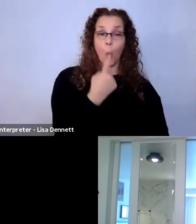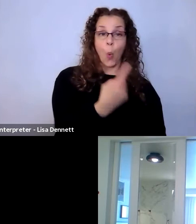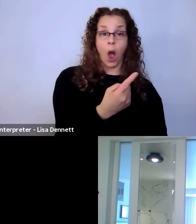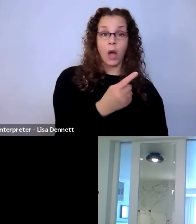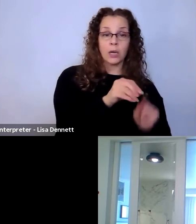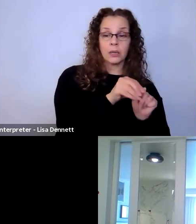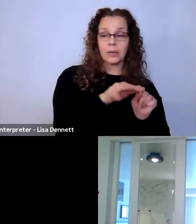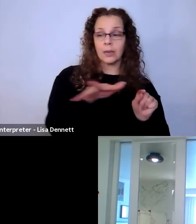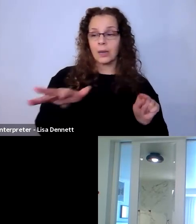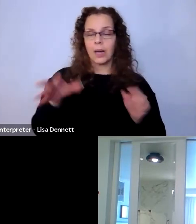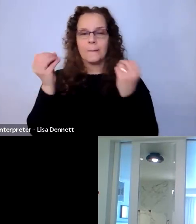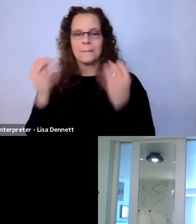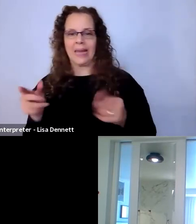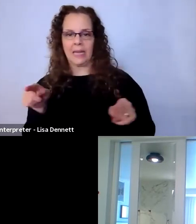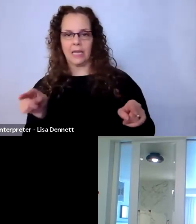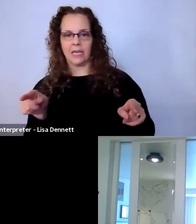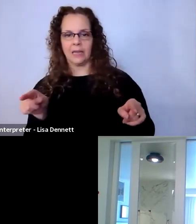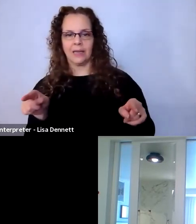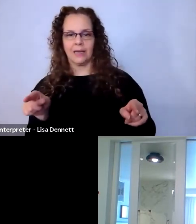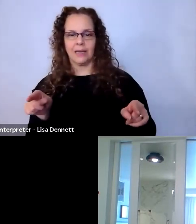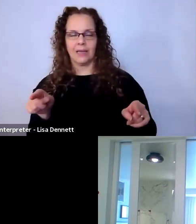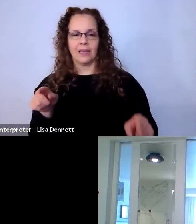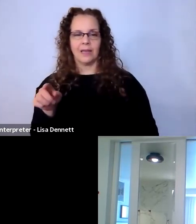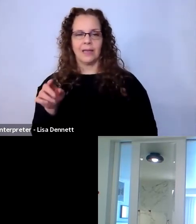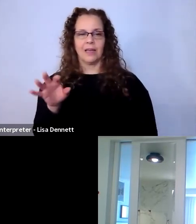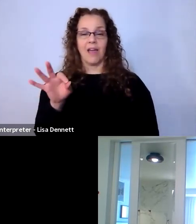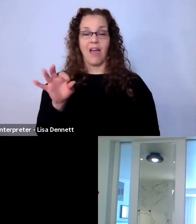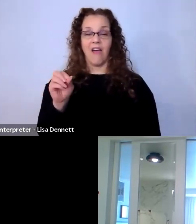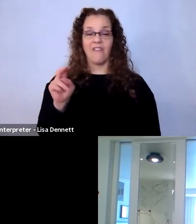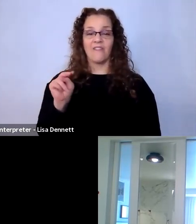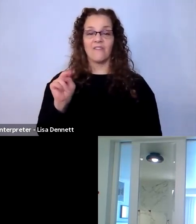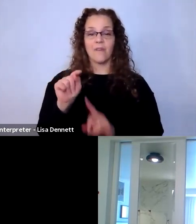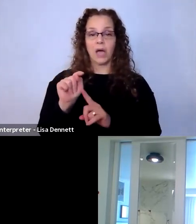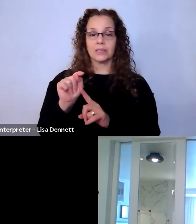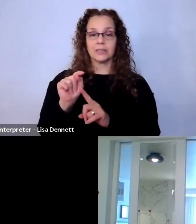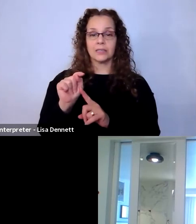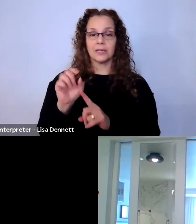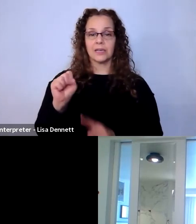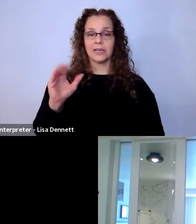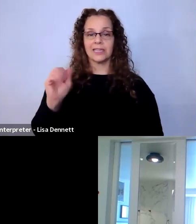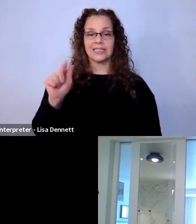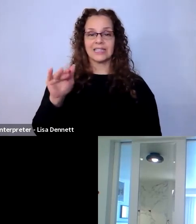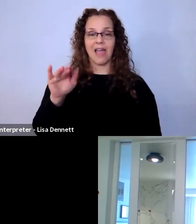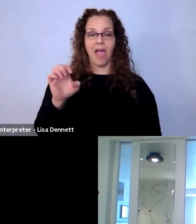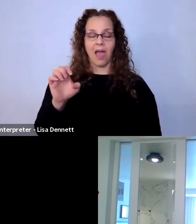we introduced fast scaling on our. flagship mobile Apps and also on our website, but the focus on the